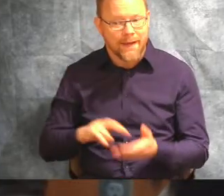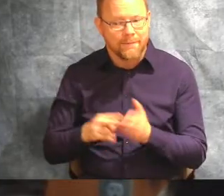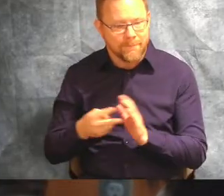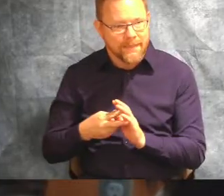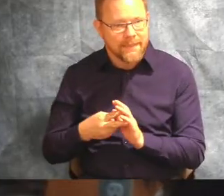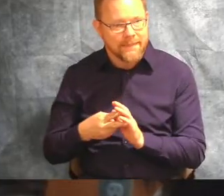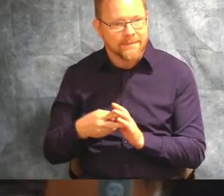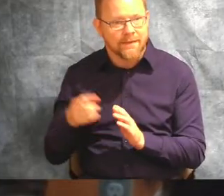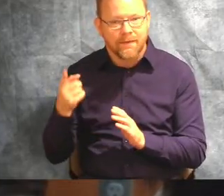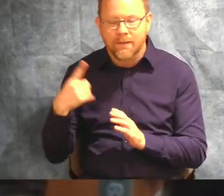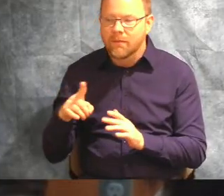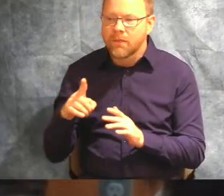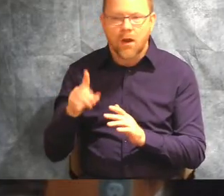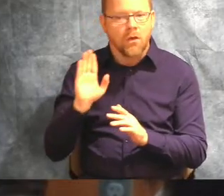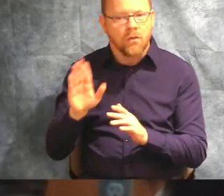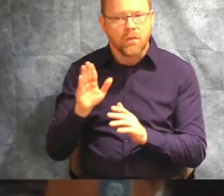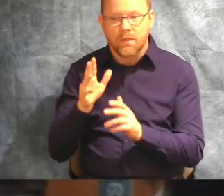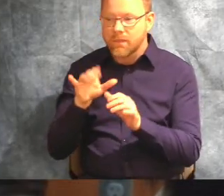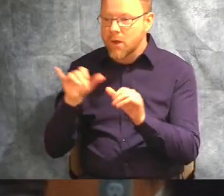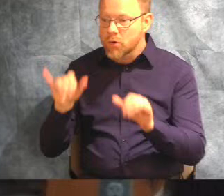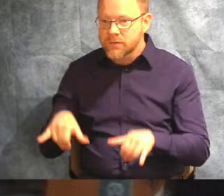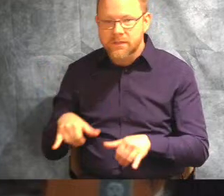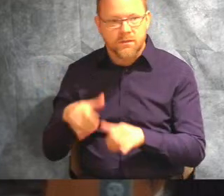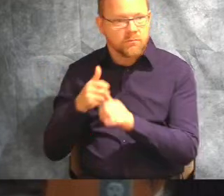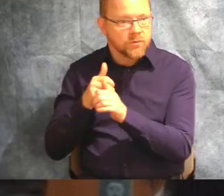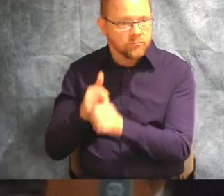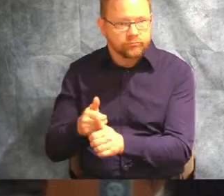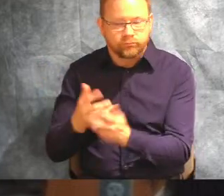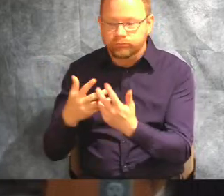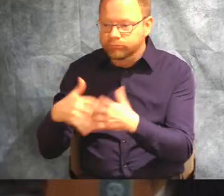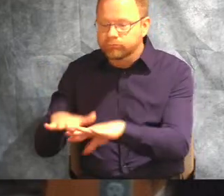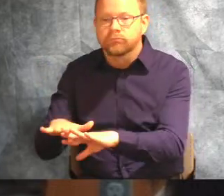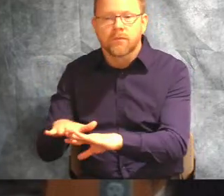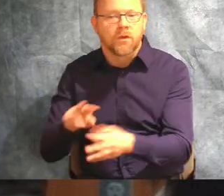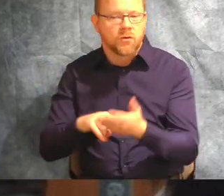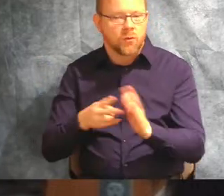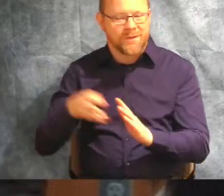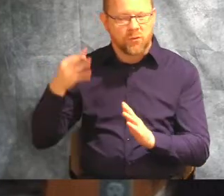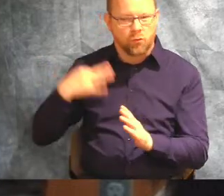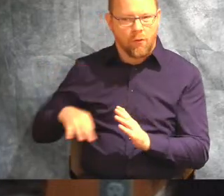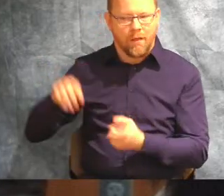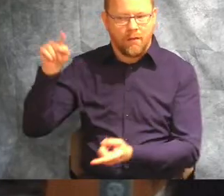on-site systems. So our rules and regulations allow for a credit for them. So two owners will be